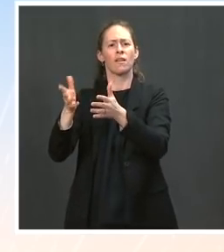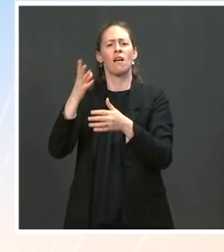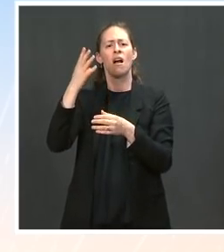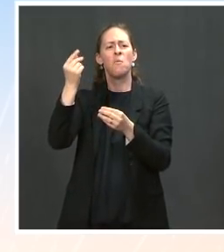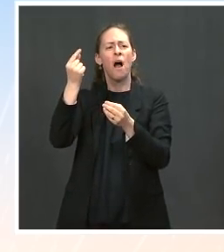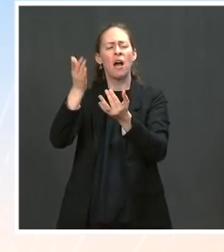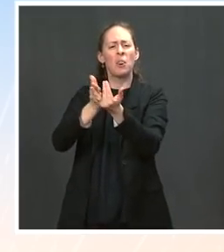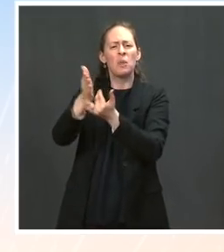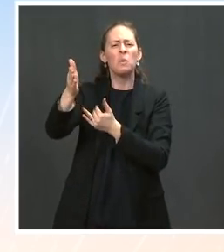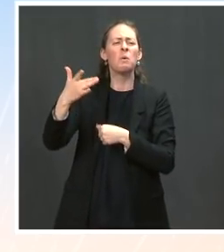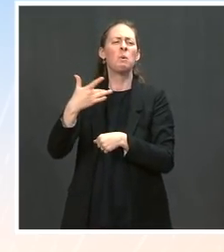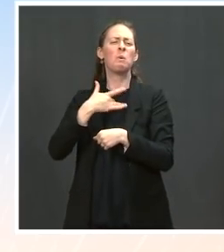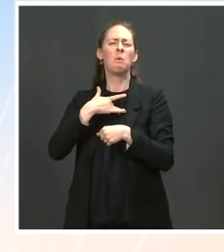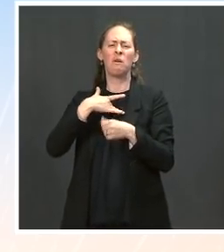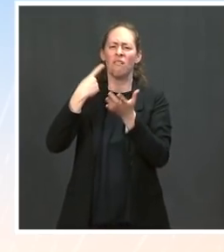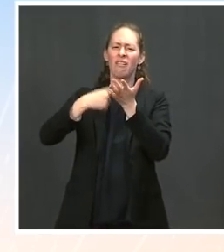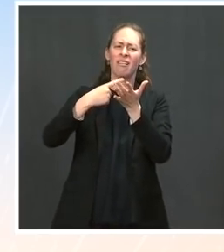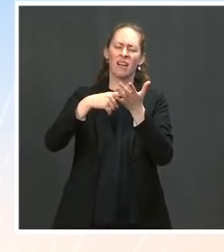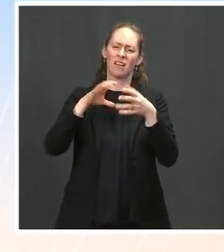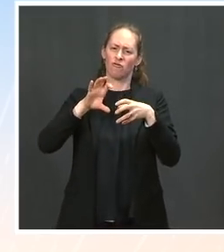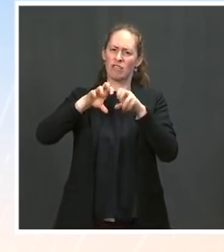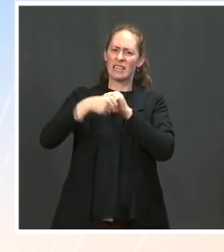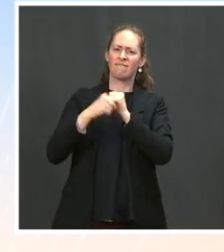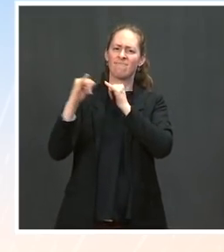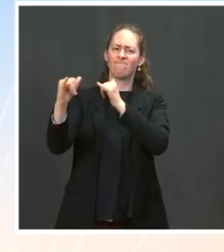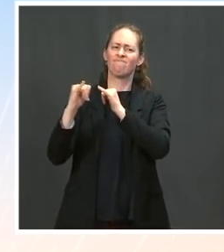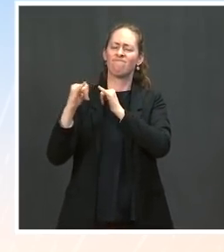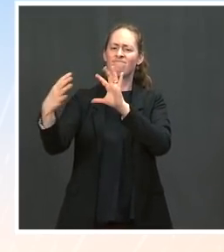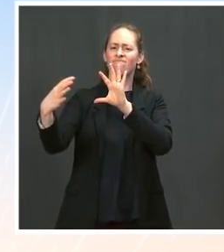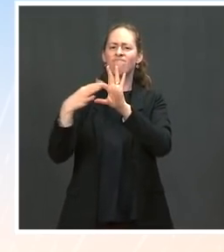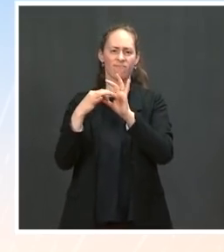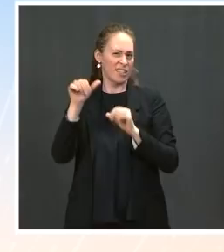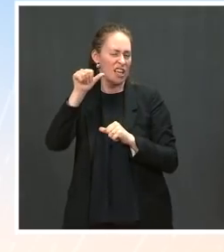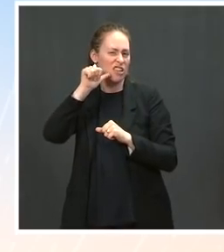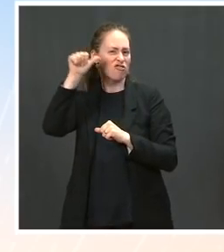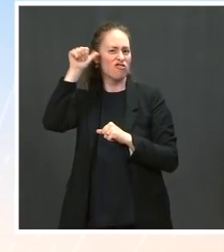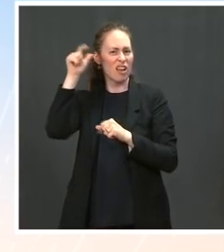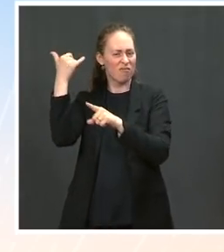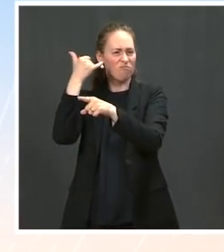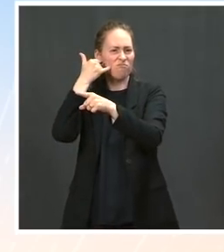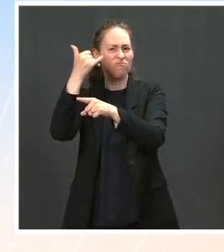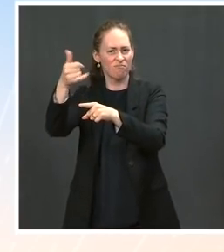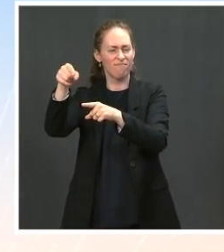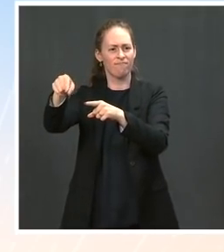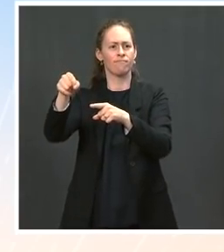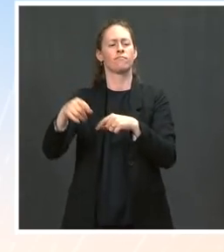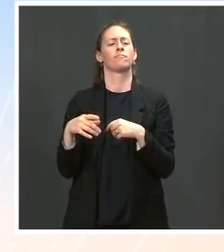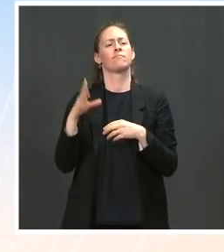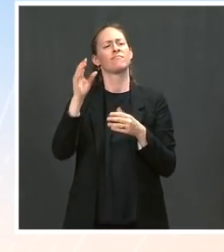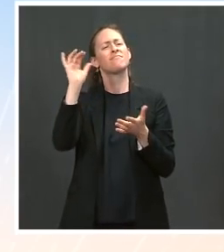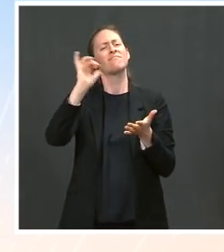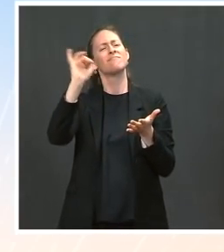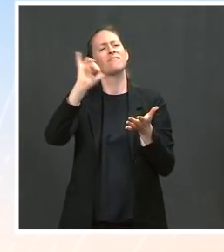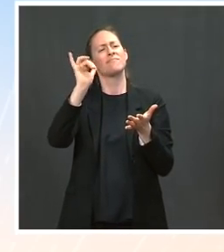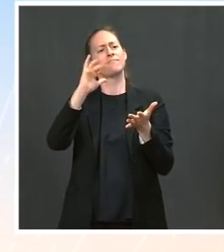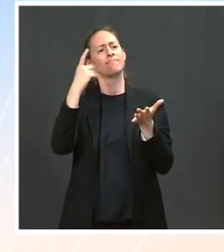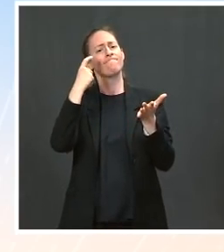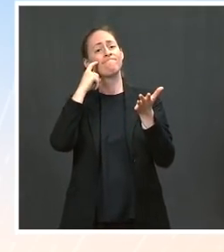the conversation he had just yesterday. As he also noted, the jury is sequestered, which is why he spoke to this.